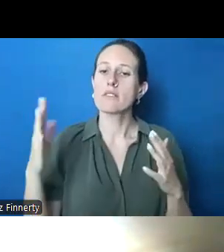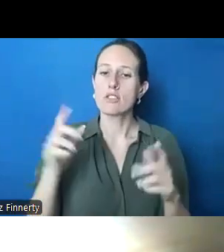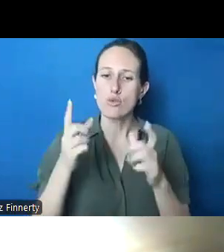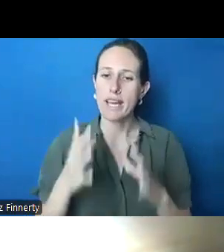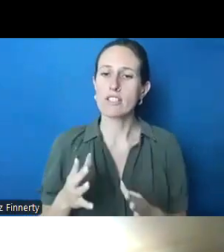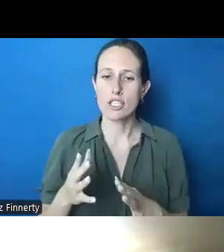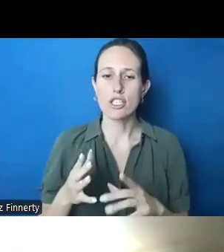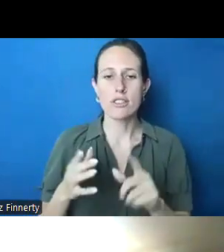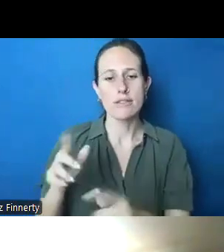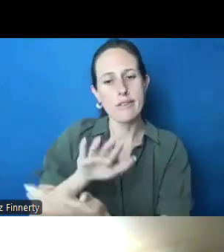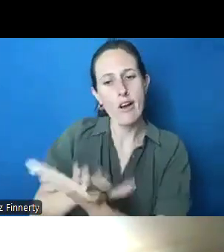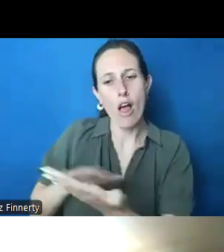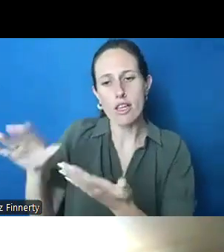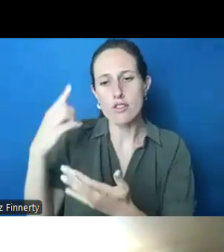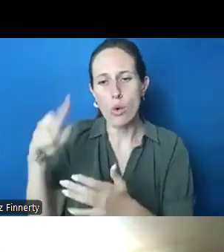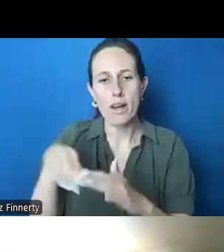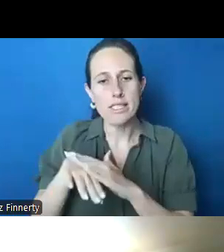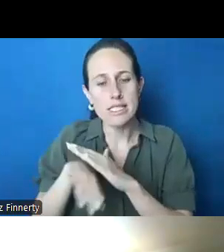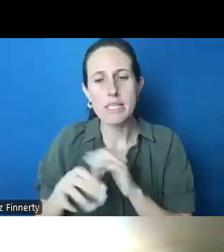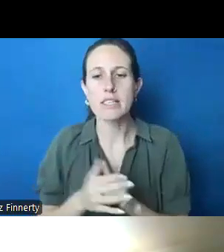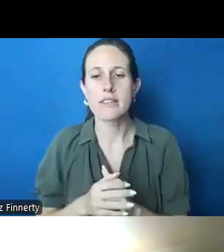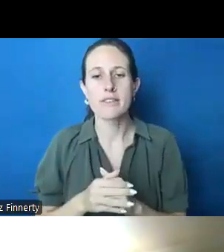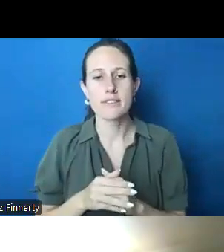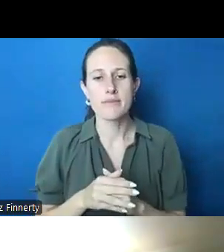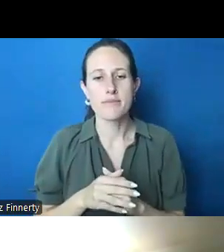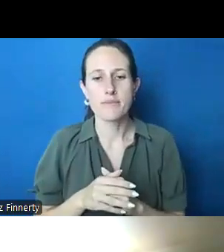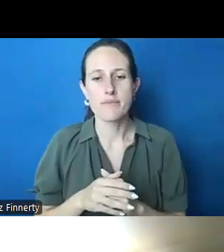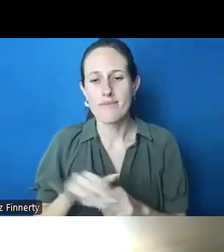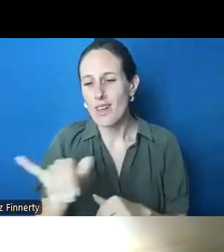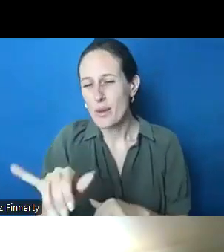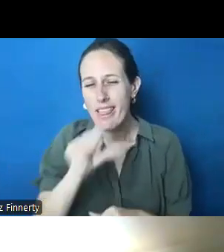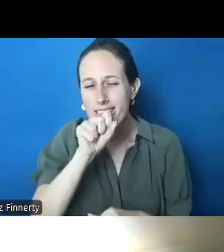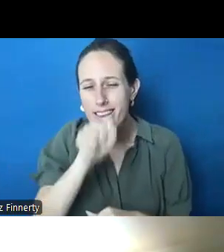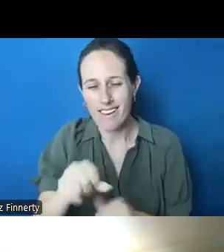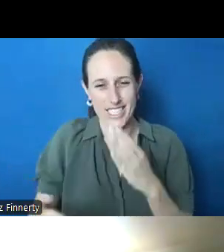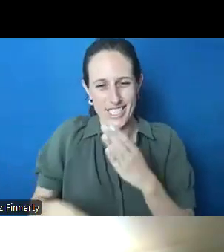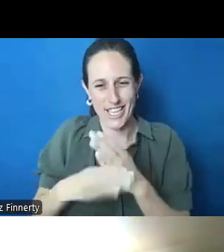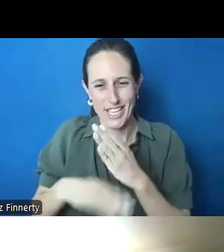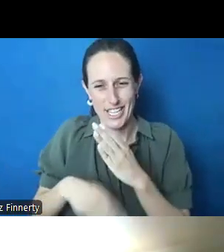resources in college, and also an avid power wheelchair player